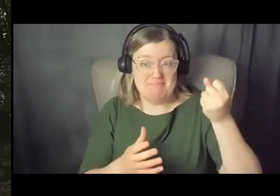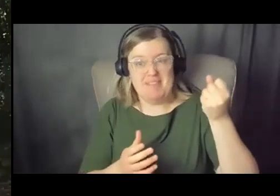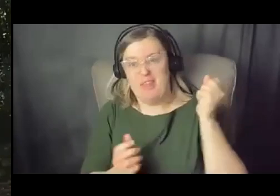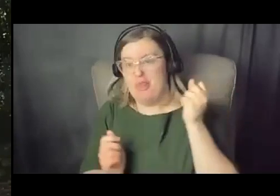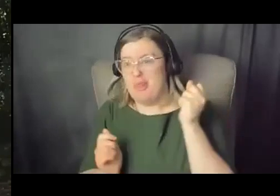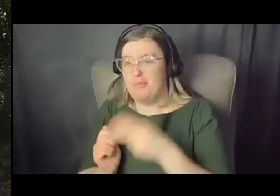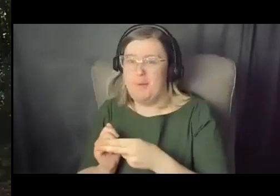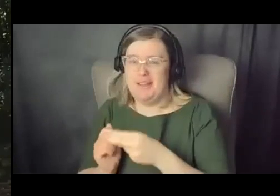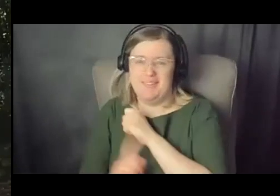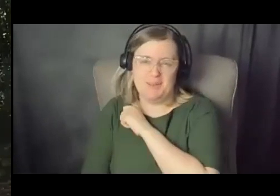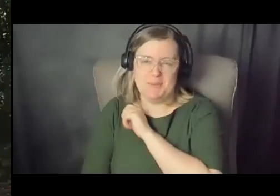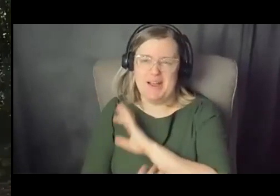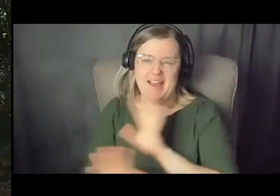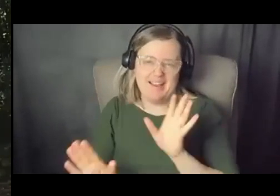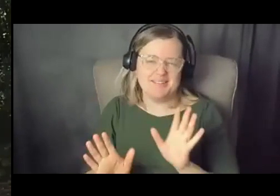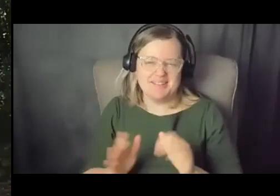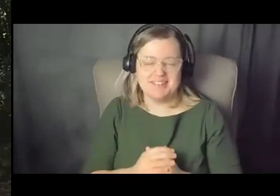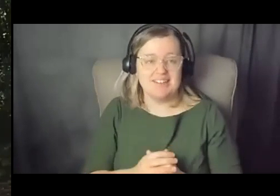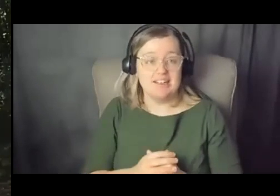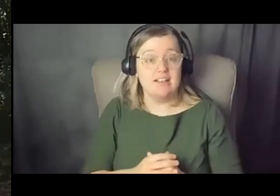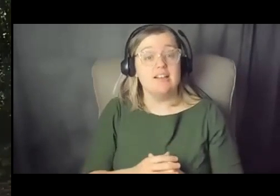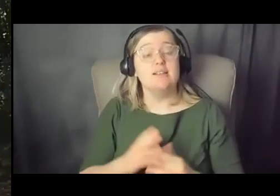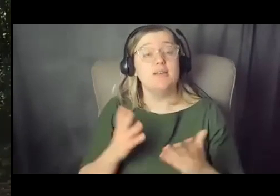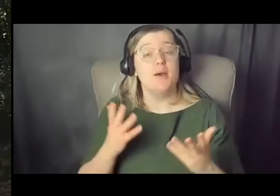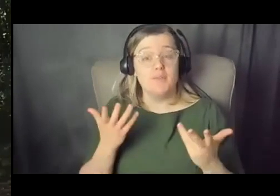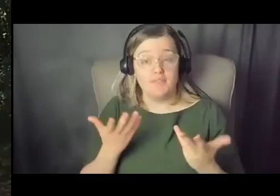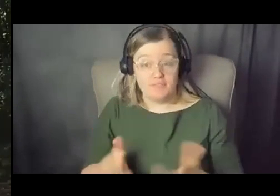when we do come back and restore, what you will find, Ron